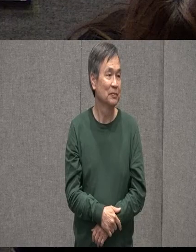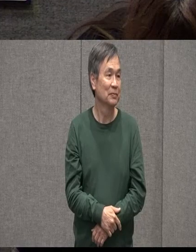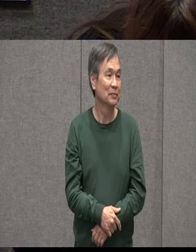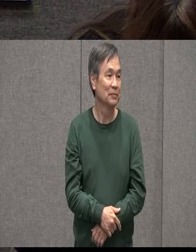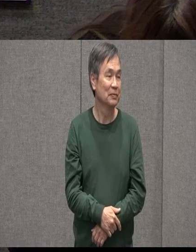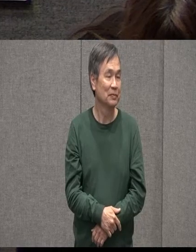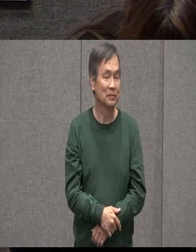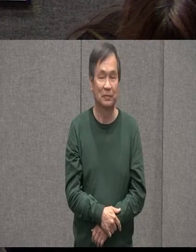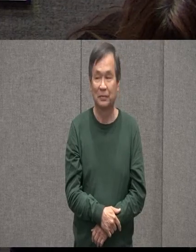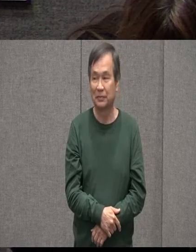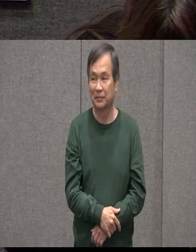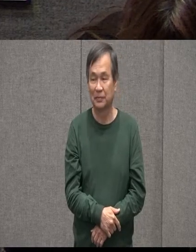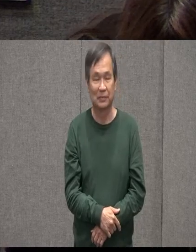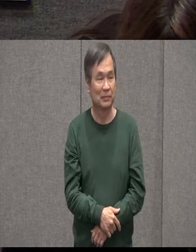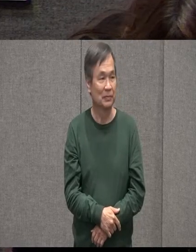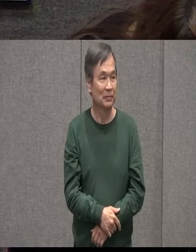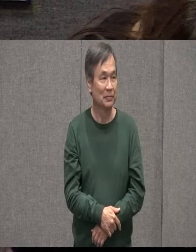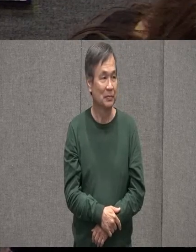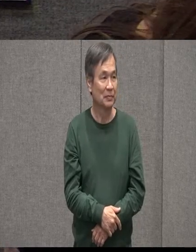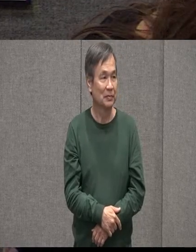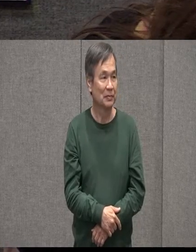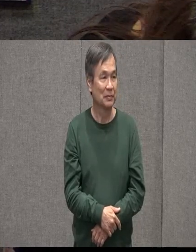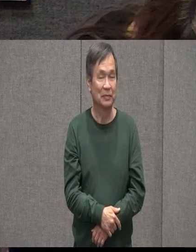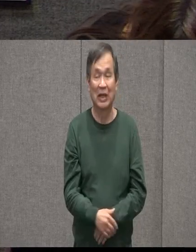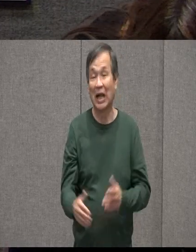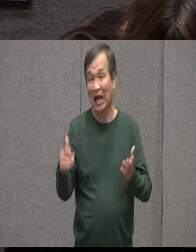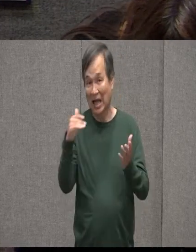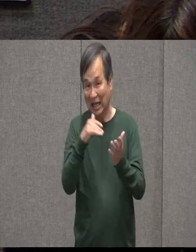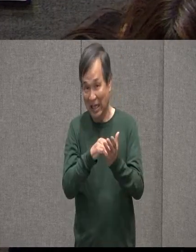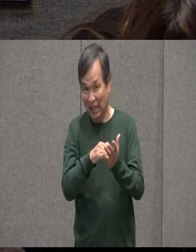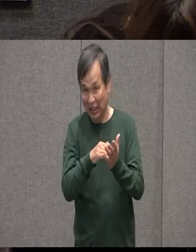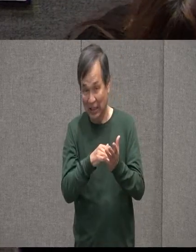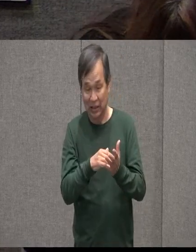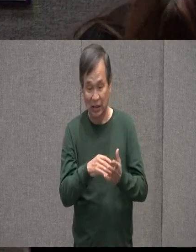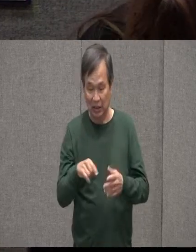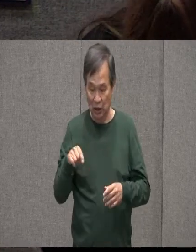a really skinny little shape. Right, and again, I'm pressing it into the pad,